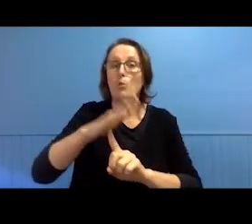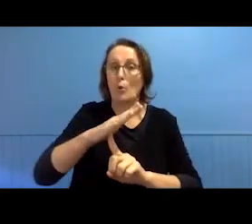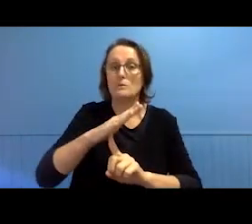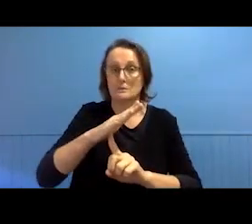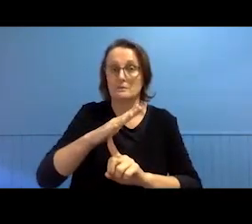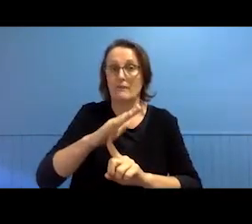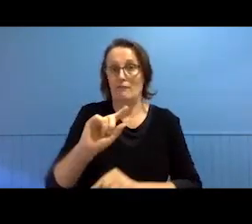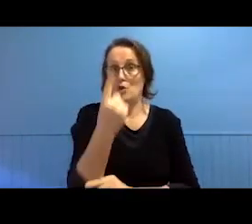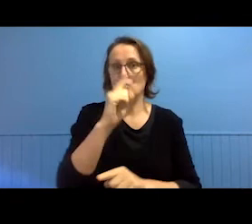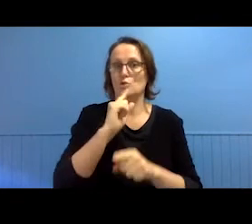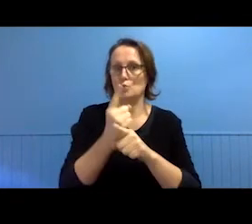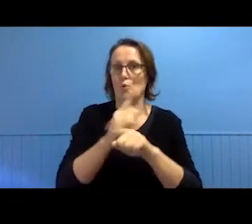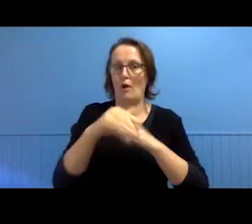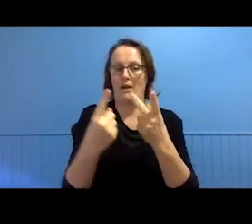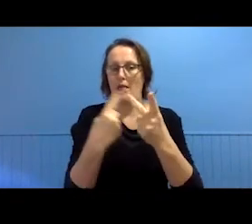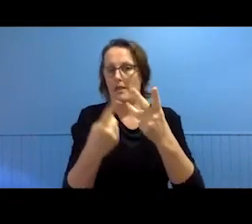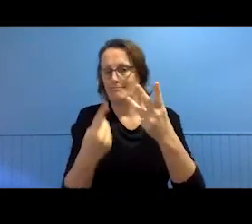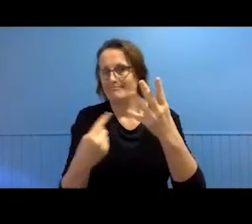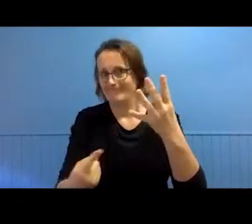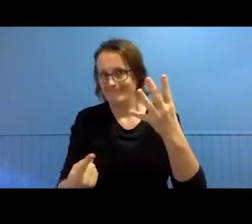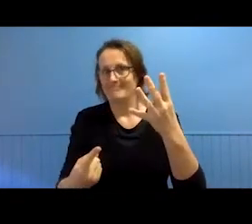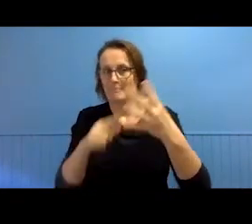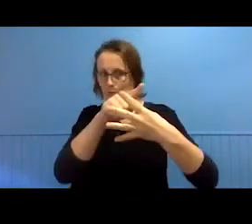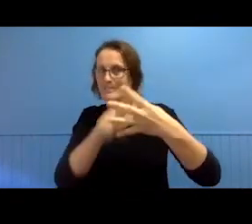camera stage because these can really be the handbrake on your